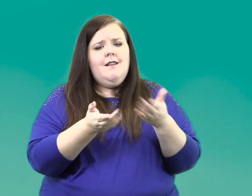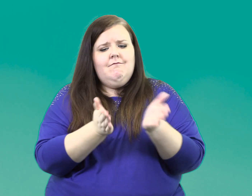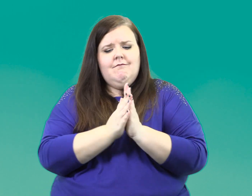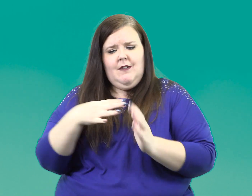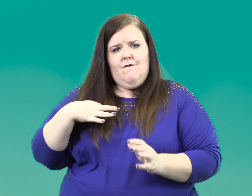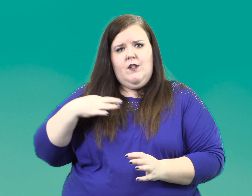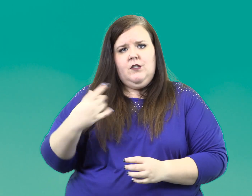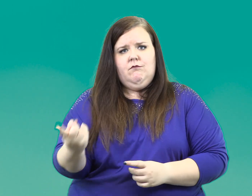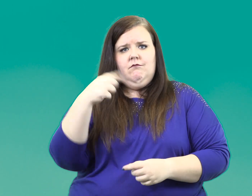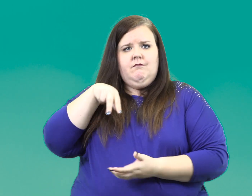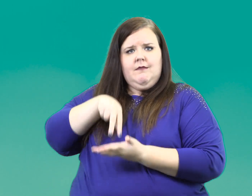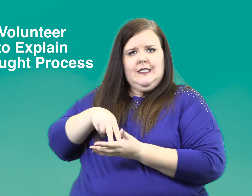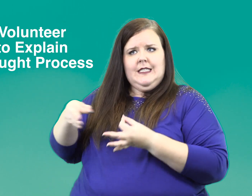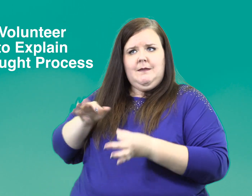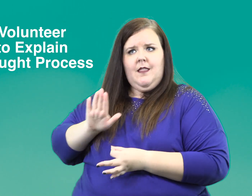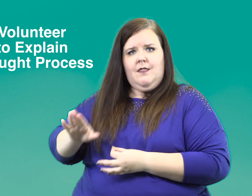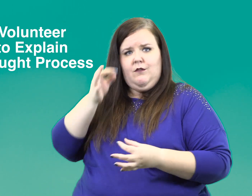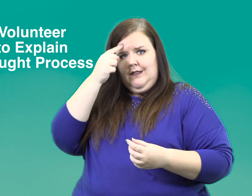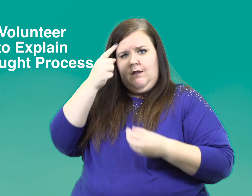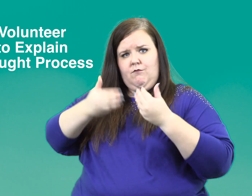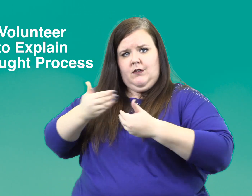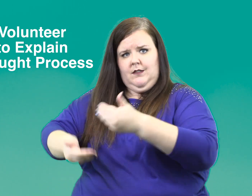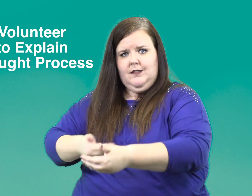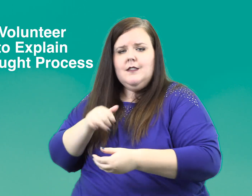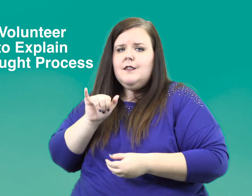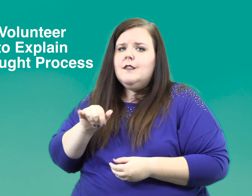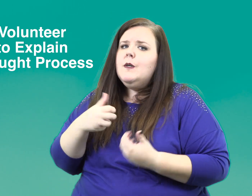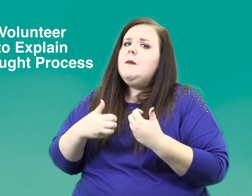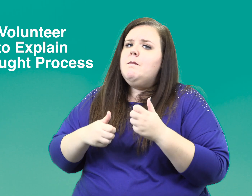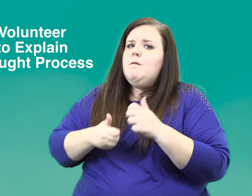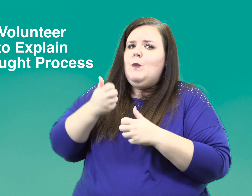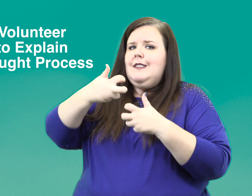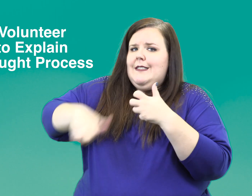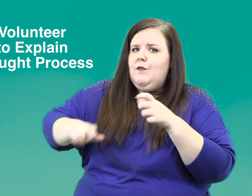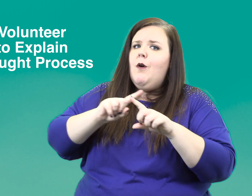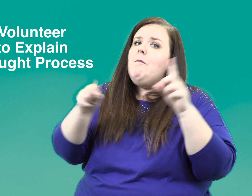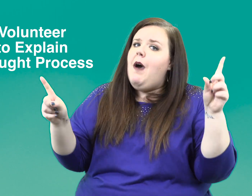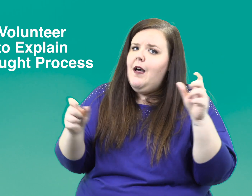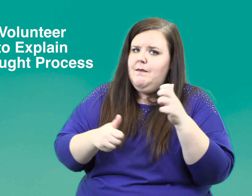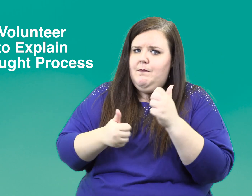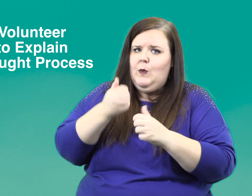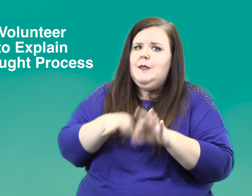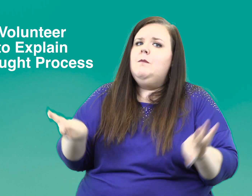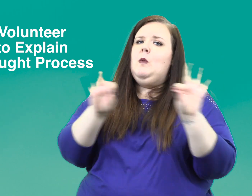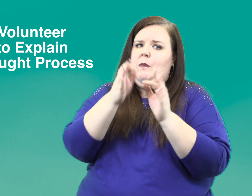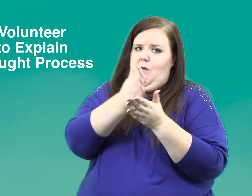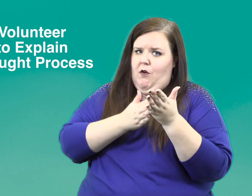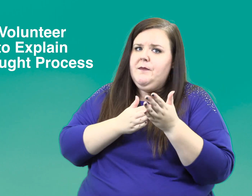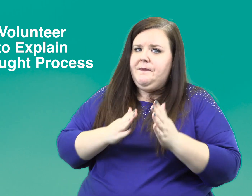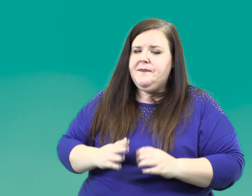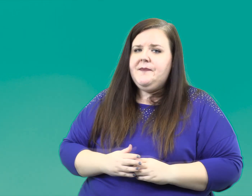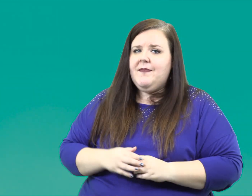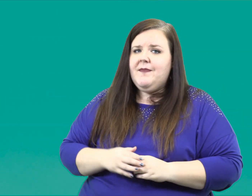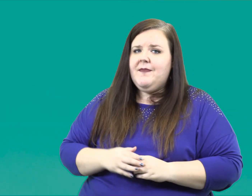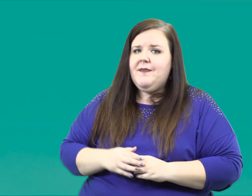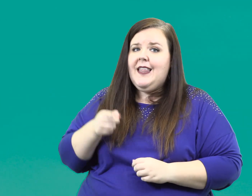Now, I will ask for a volunteer to come up and explain their thought process. It is the most difficult part and the most important part.